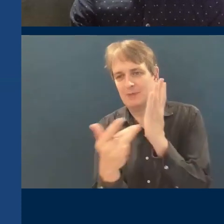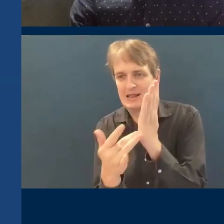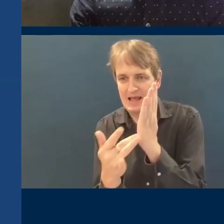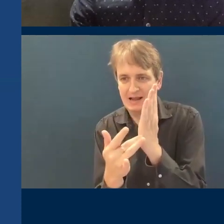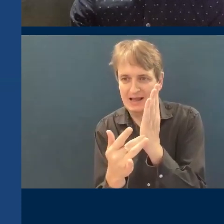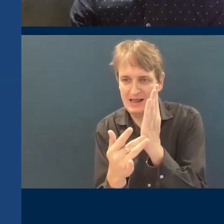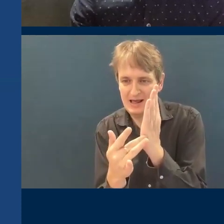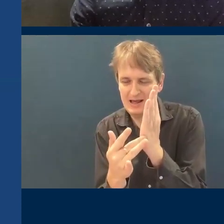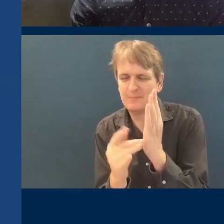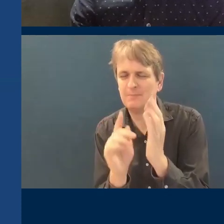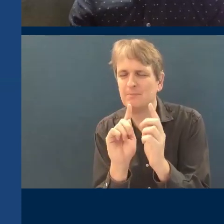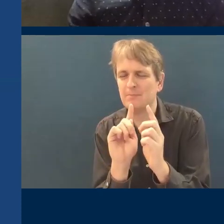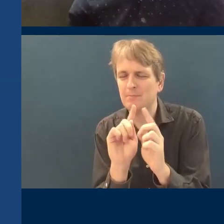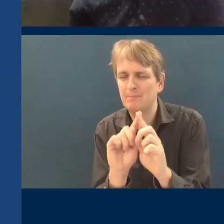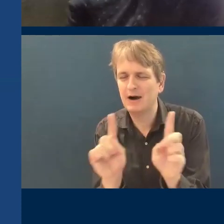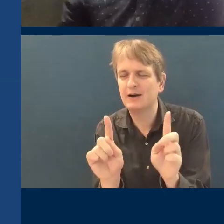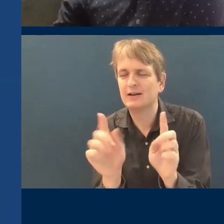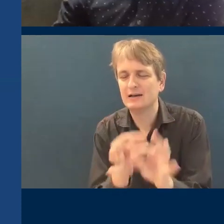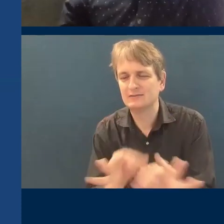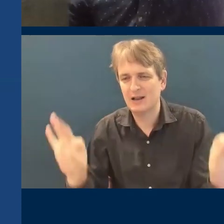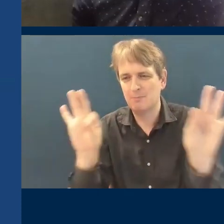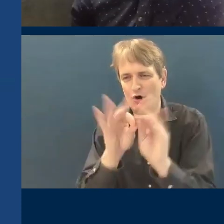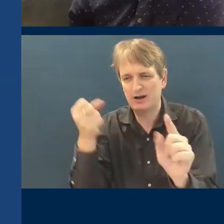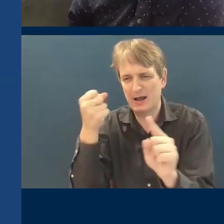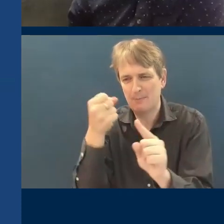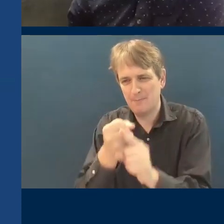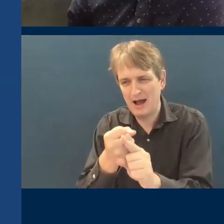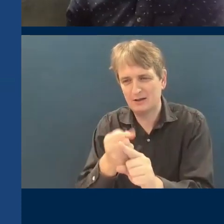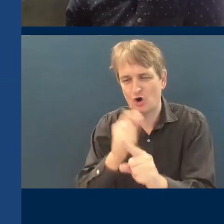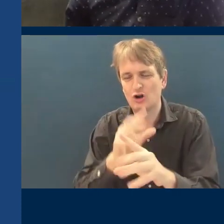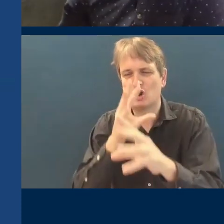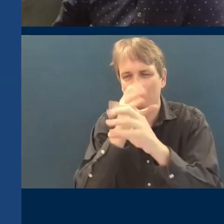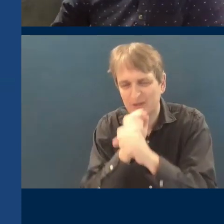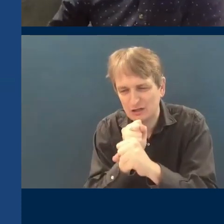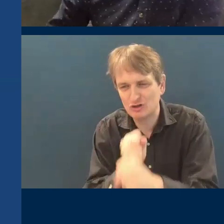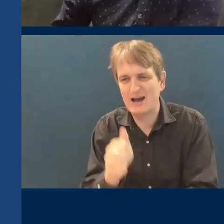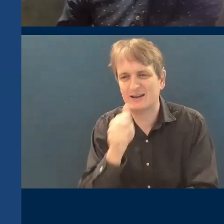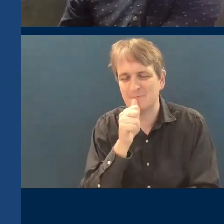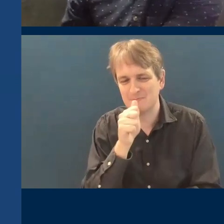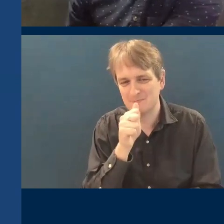Okay, so little bit more technology related. Could you understand that